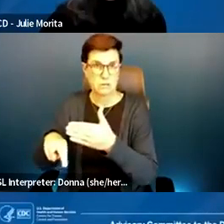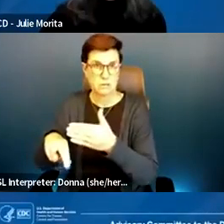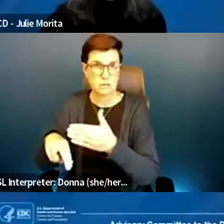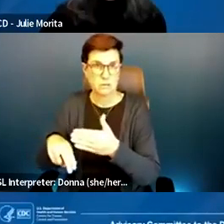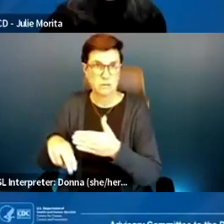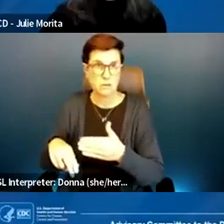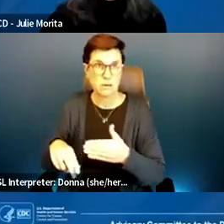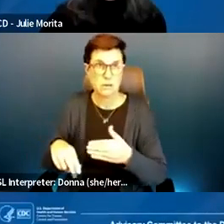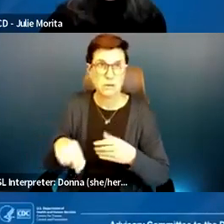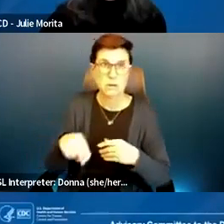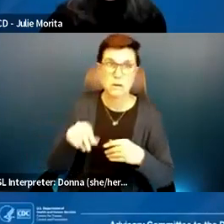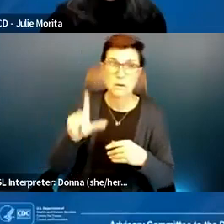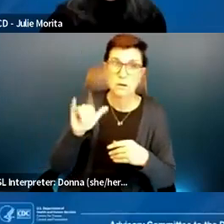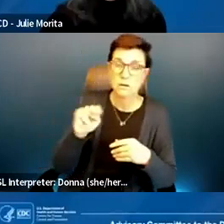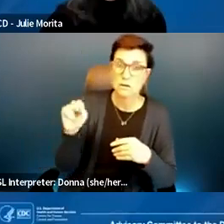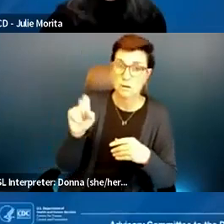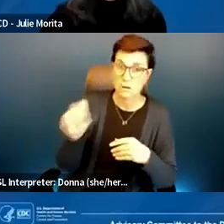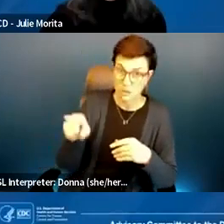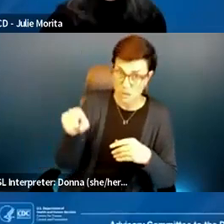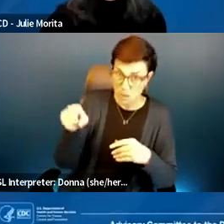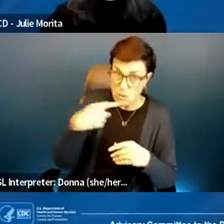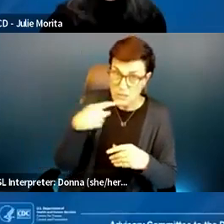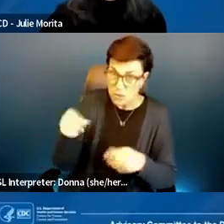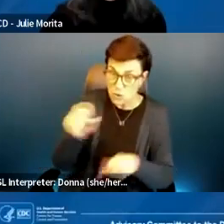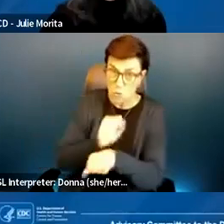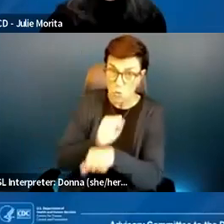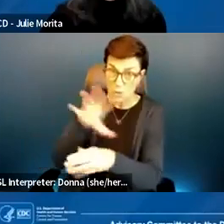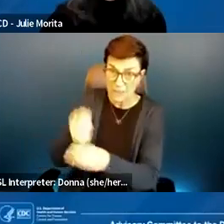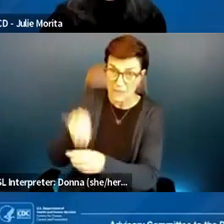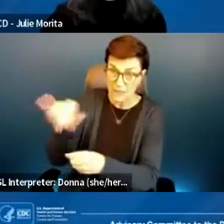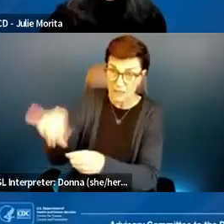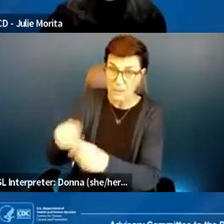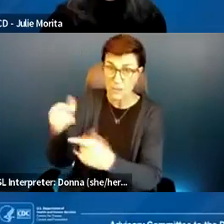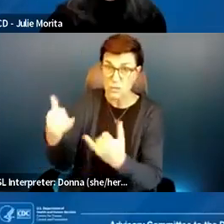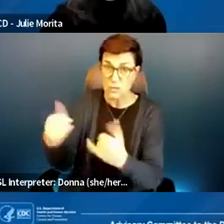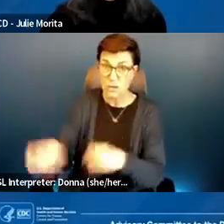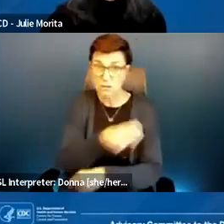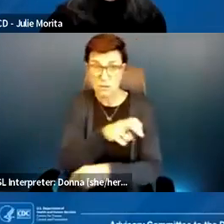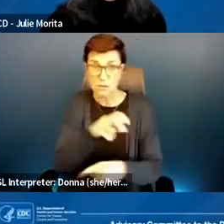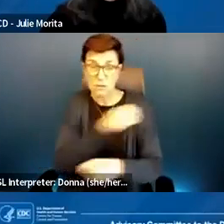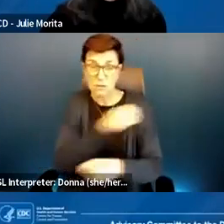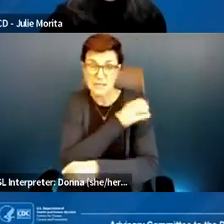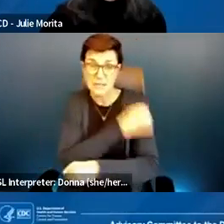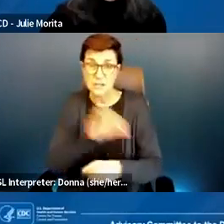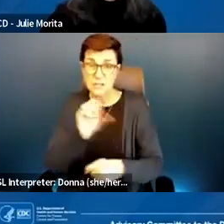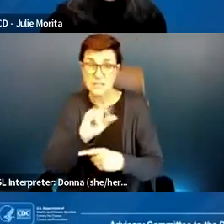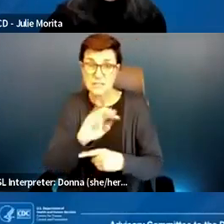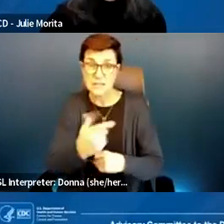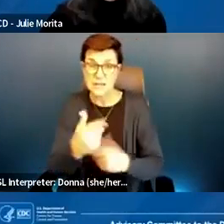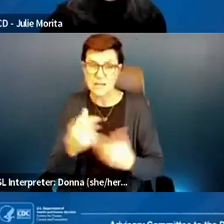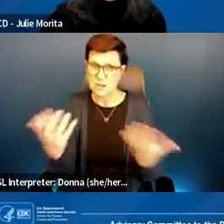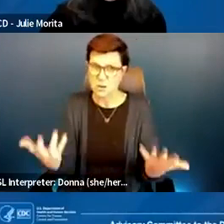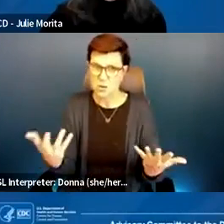that you work in the research setting and then you go work in the clinical setting. And what's written here is there would be strict separation